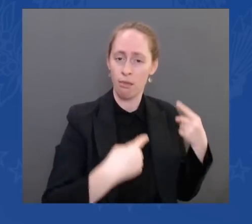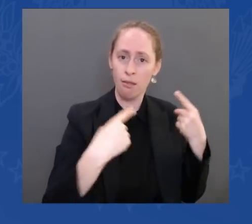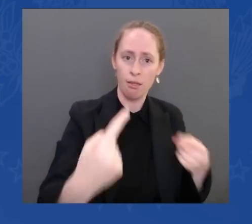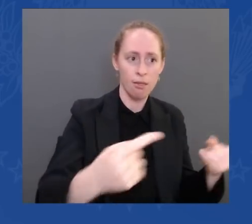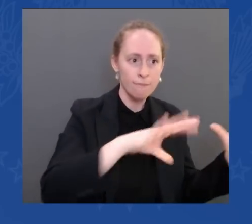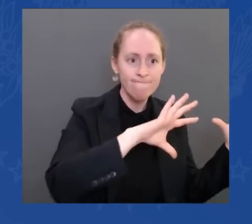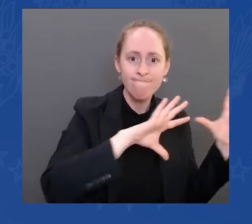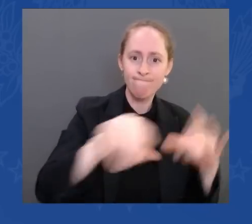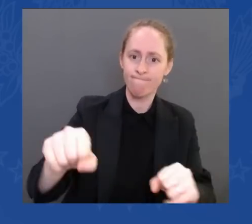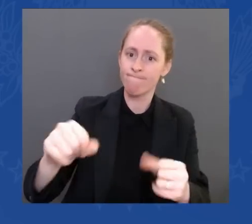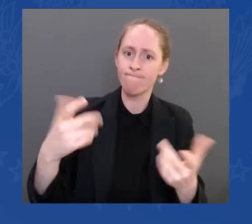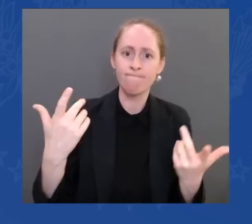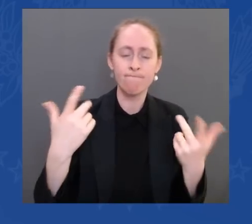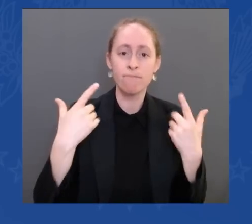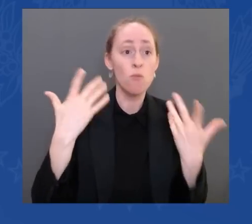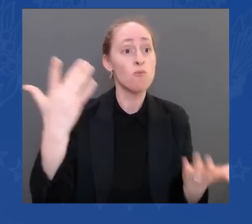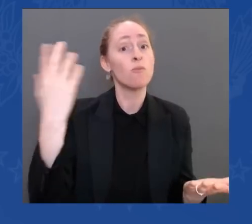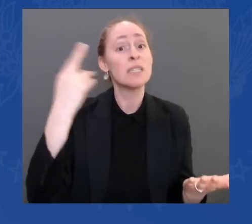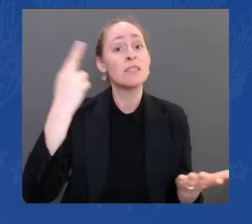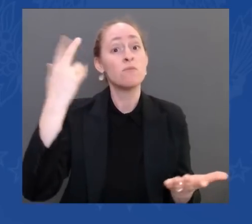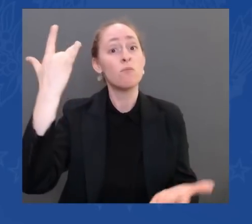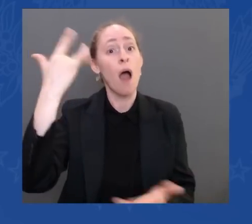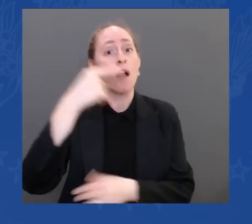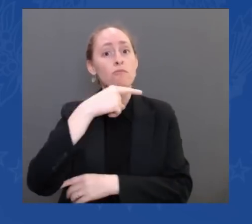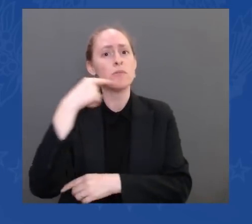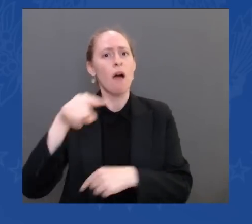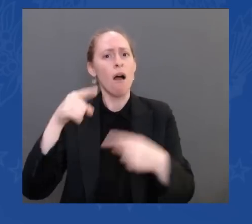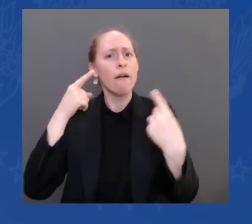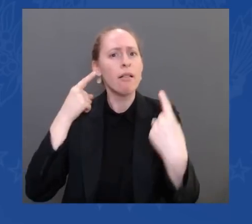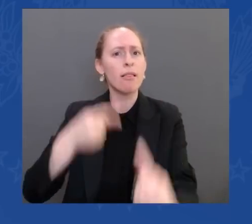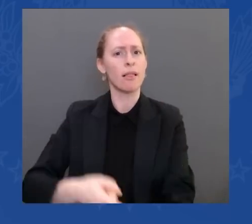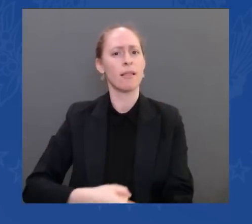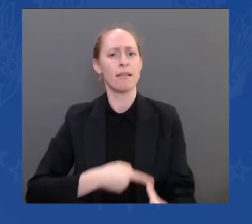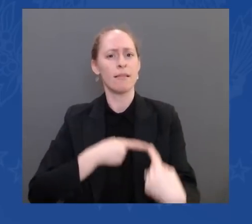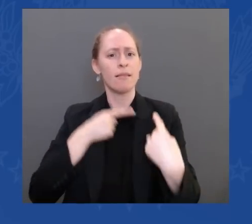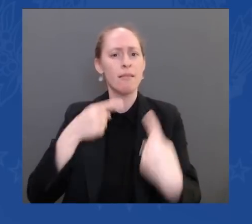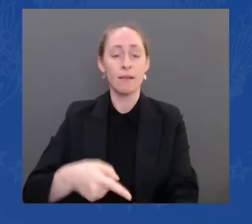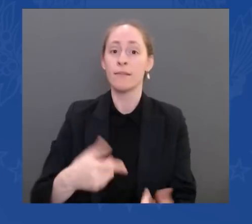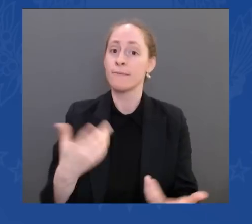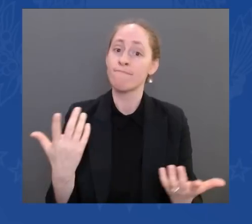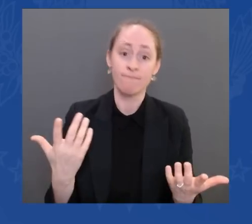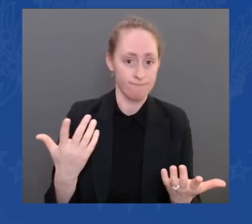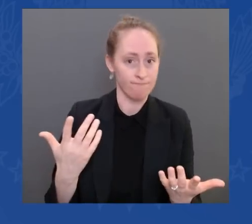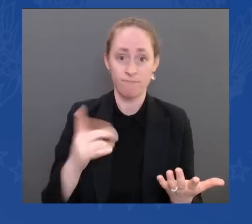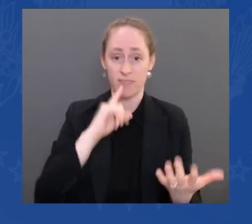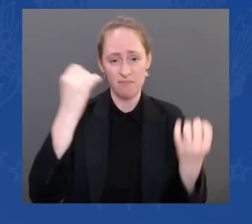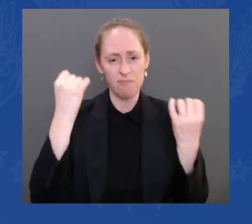more than 5,500 Javelins to Ukraine. You're changing the nation. You really are.